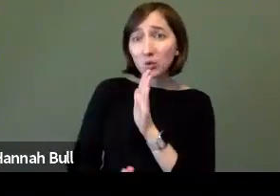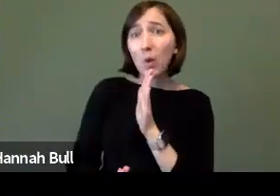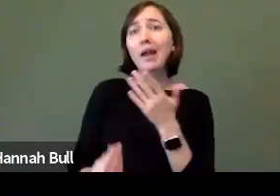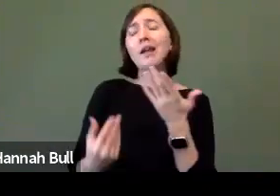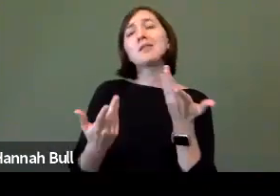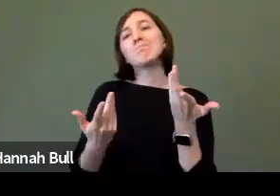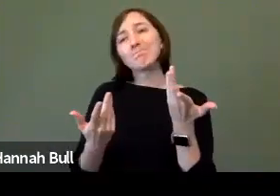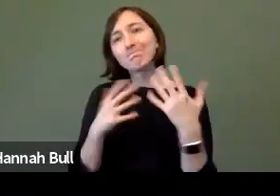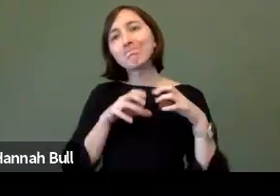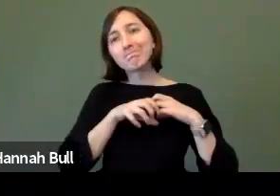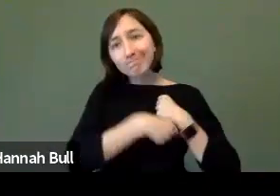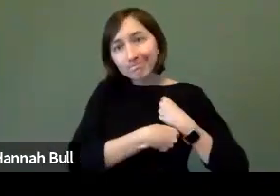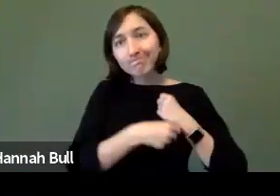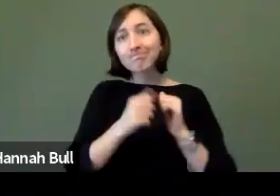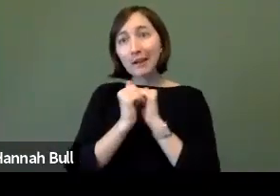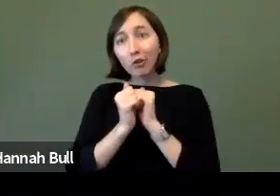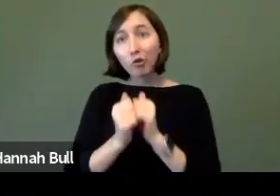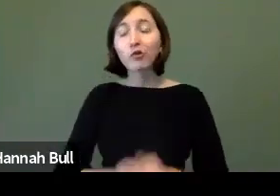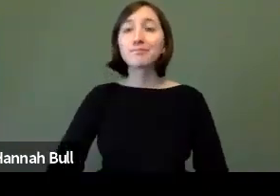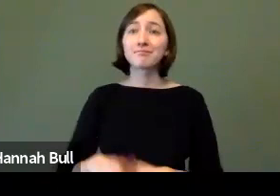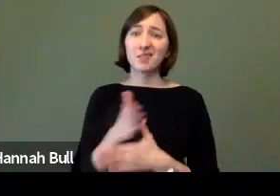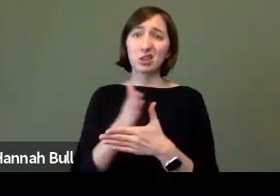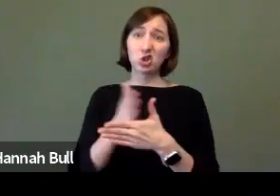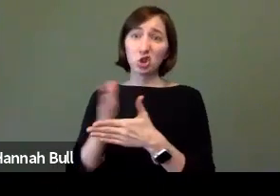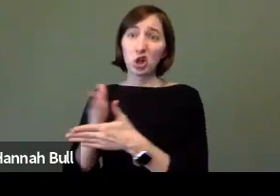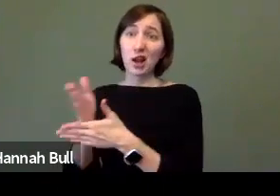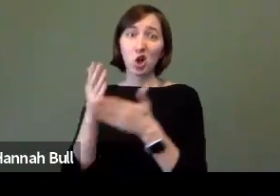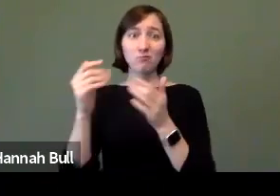to share strategies and what worked well for you.